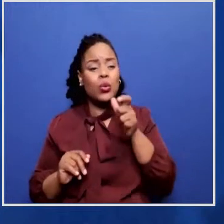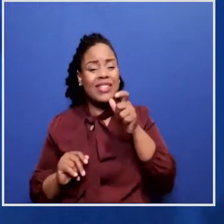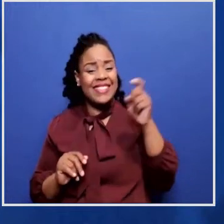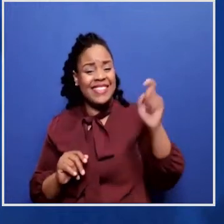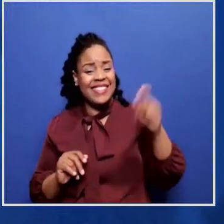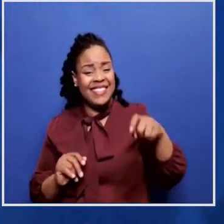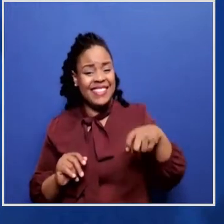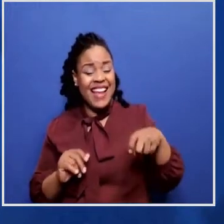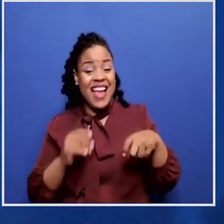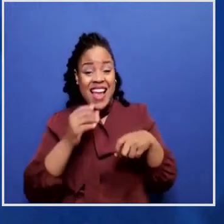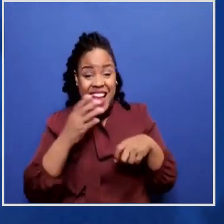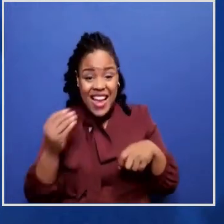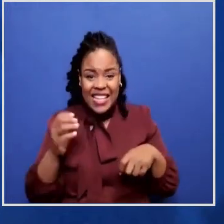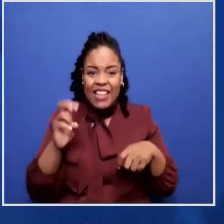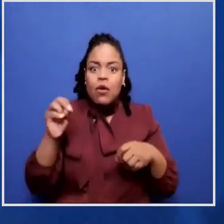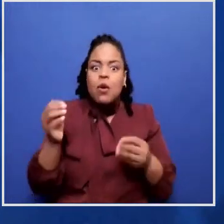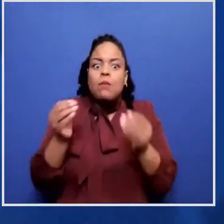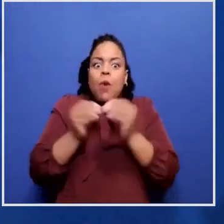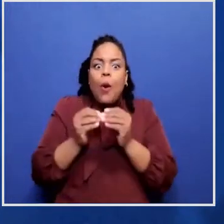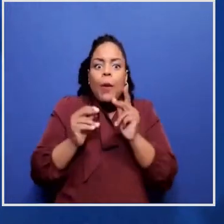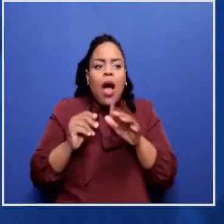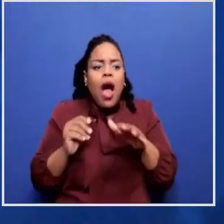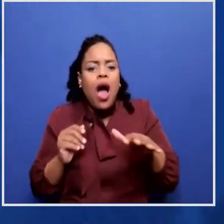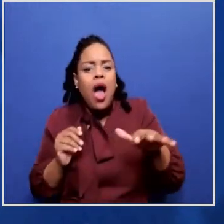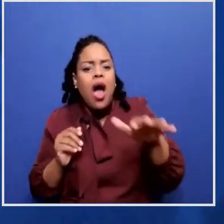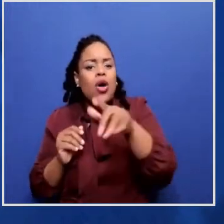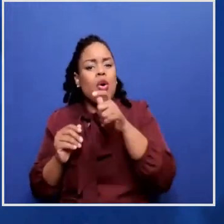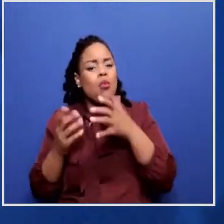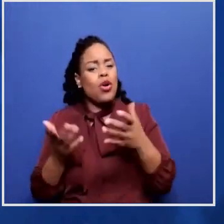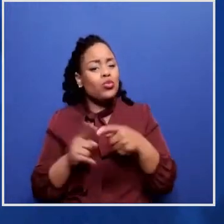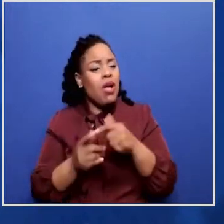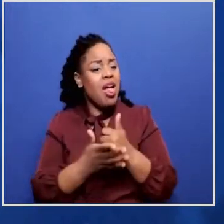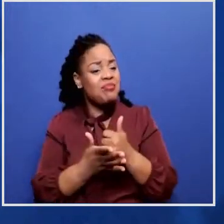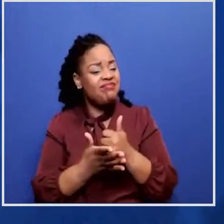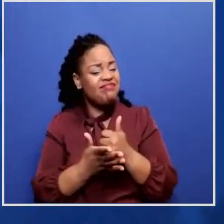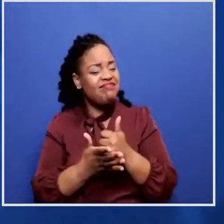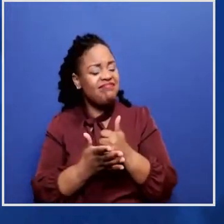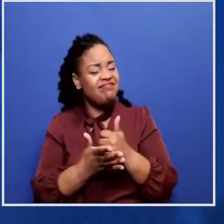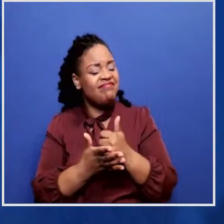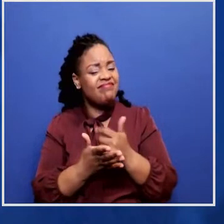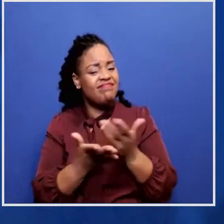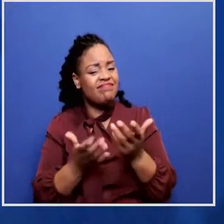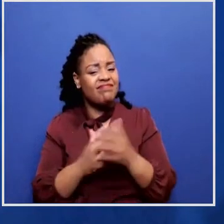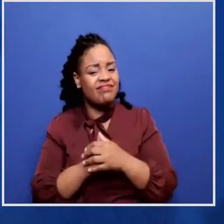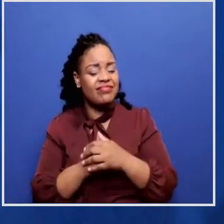THERE ARE EVEN MORE PEOPLE WHO